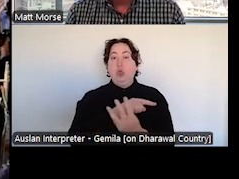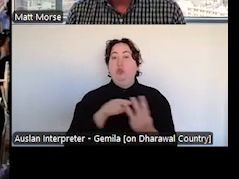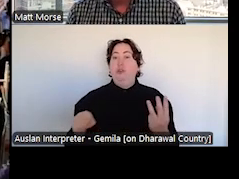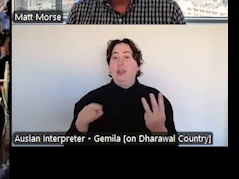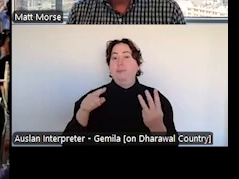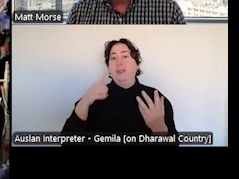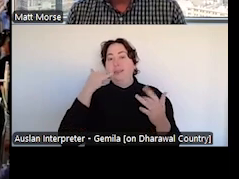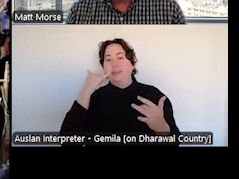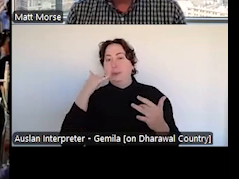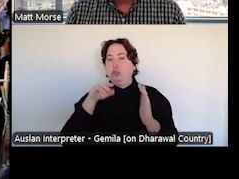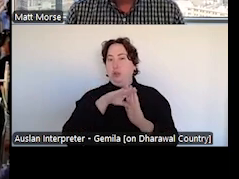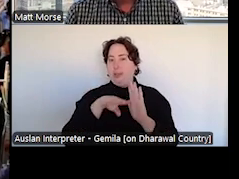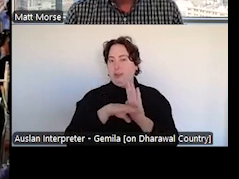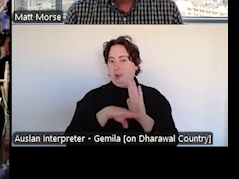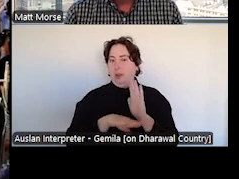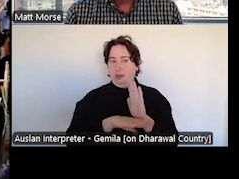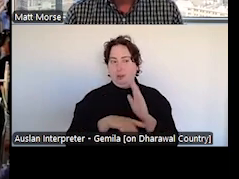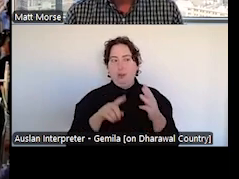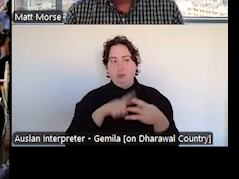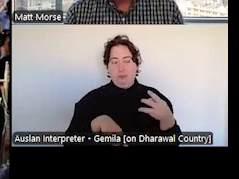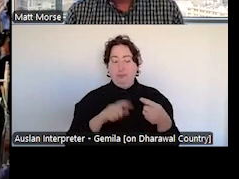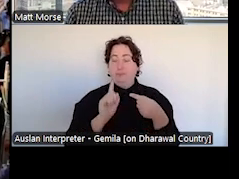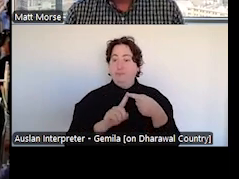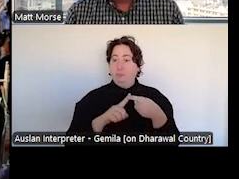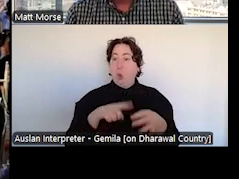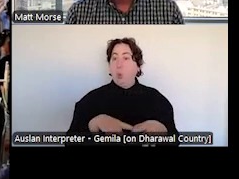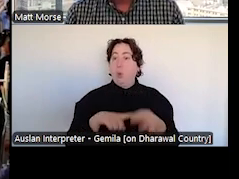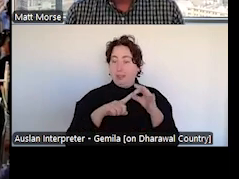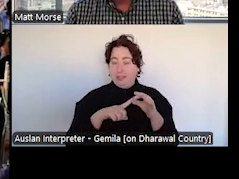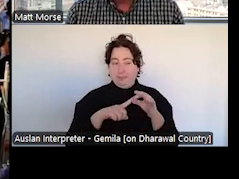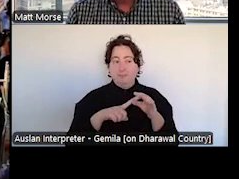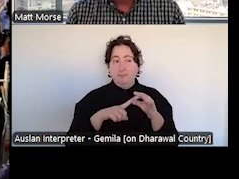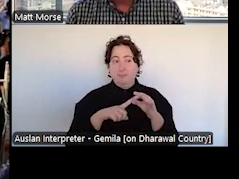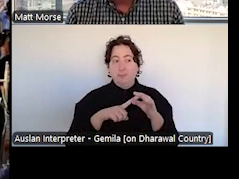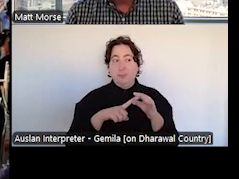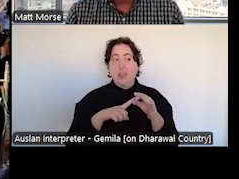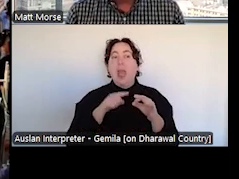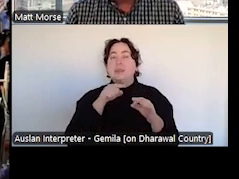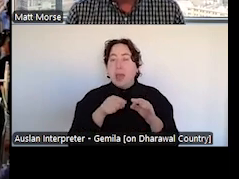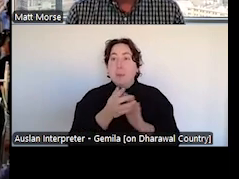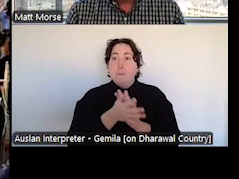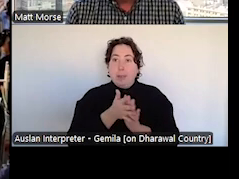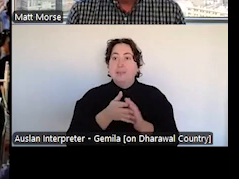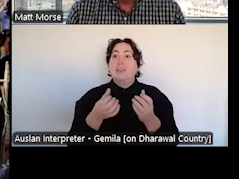for this program. The first one being quality. That is that the fundraising strategy, not the